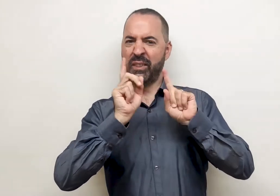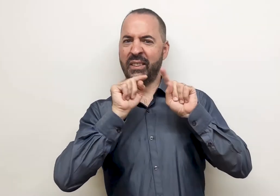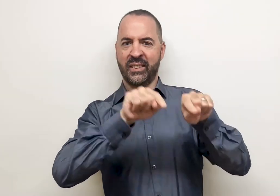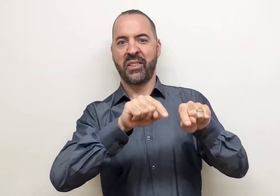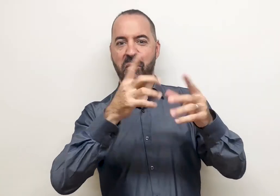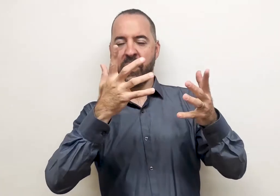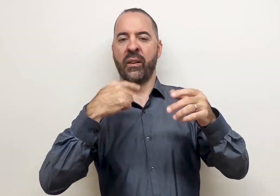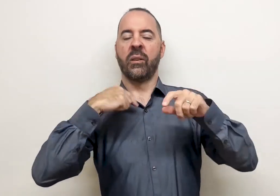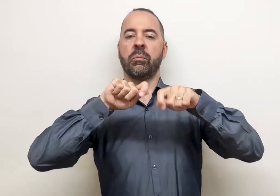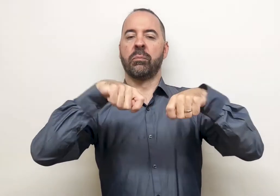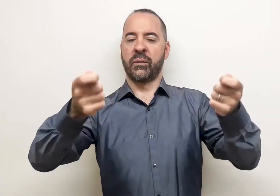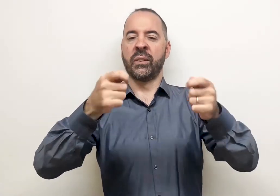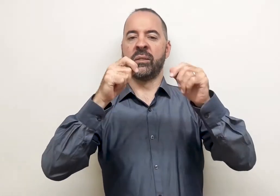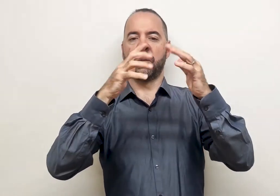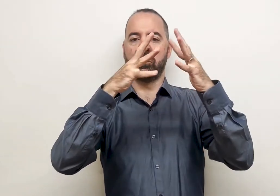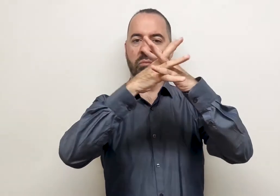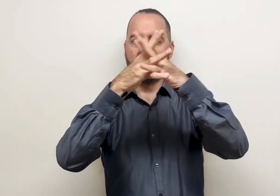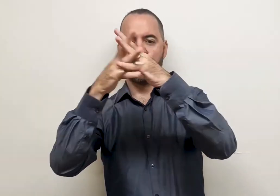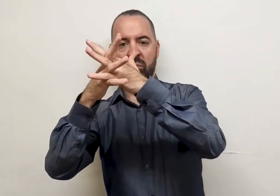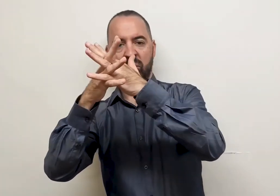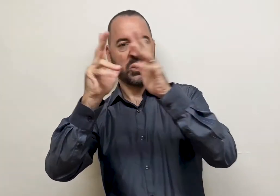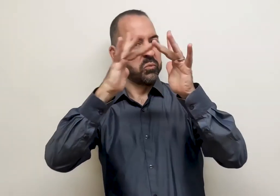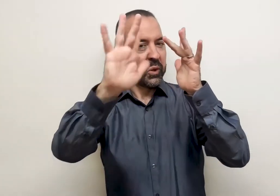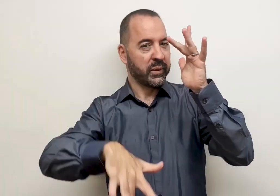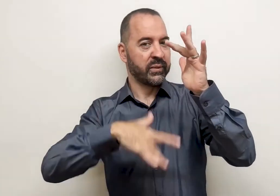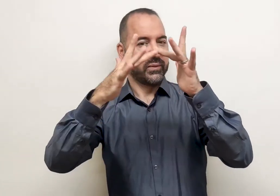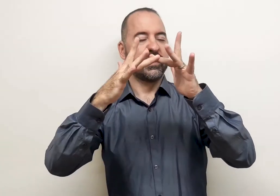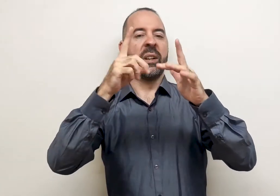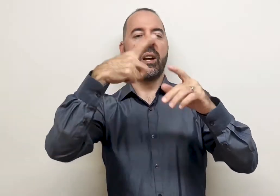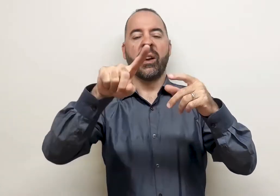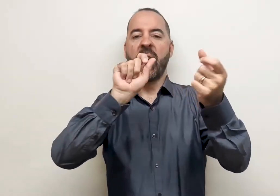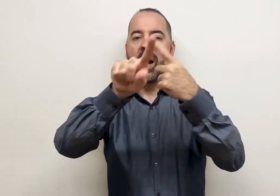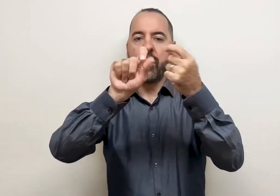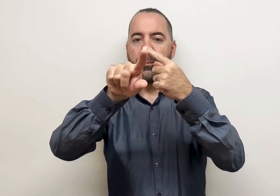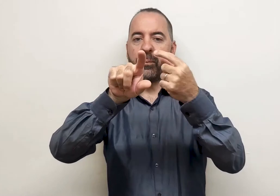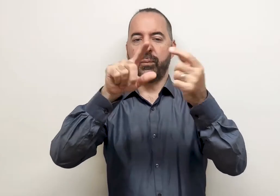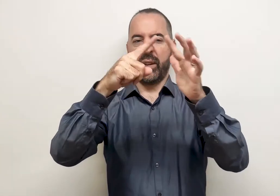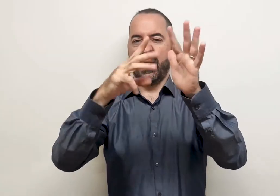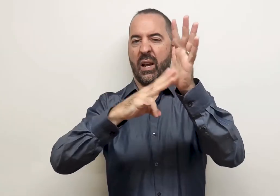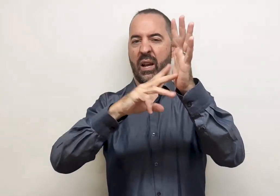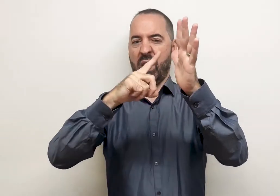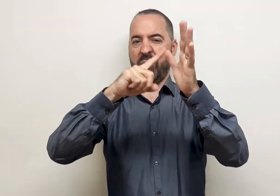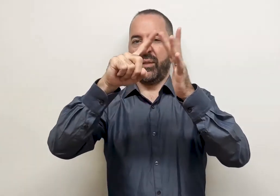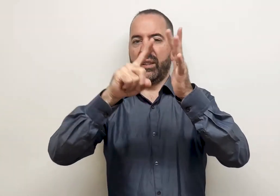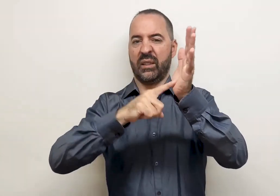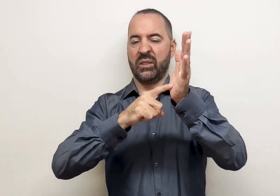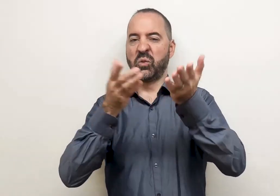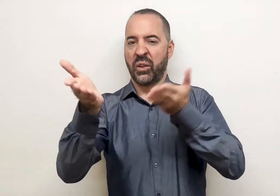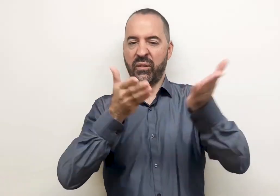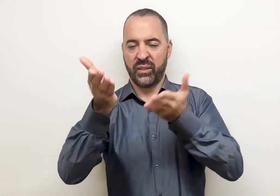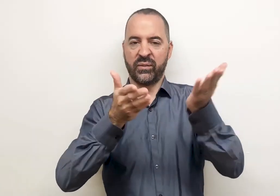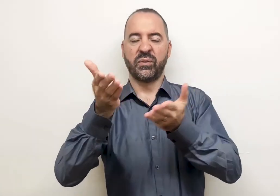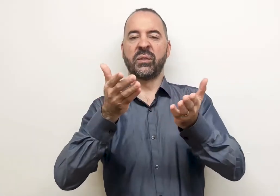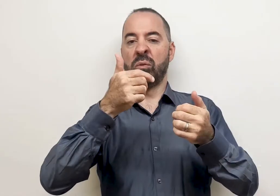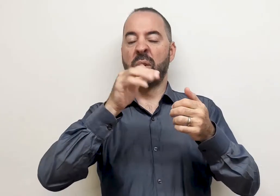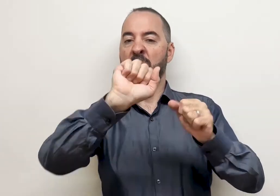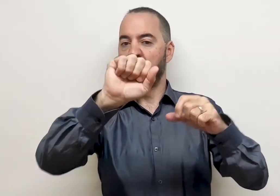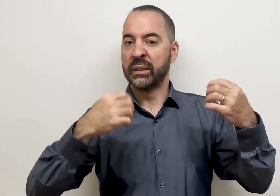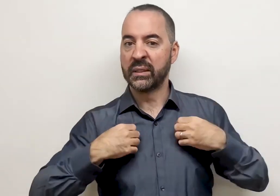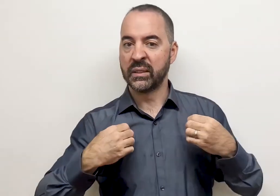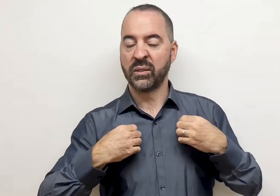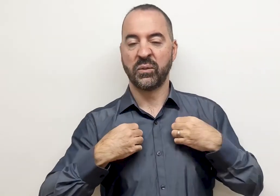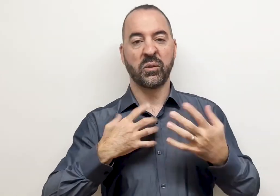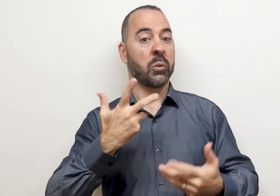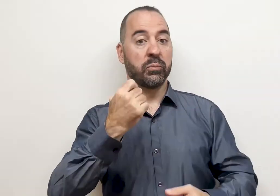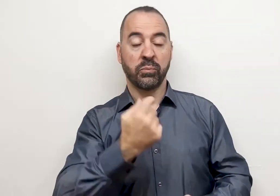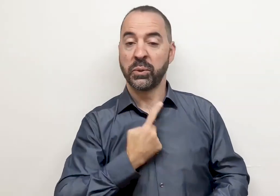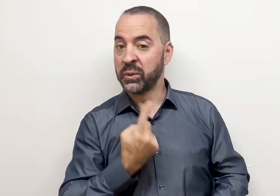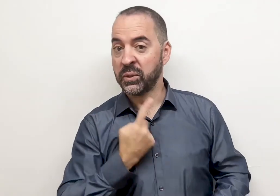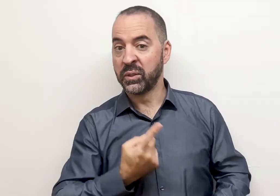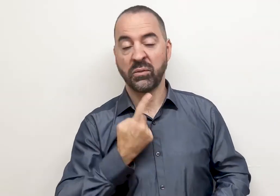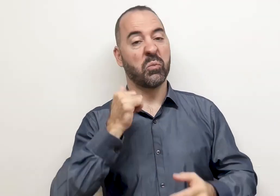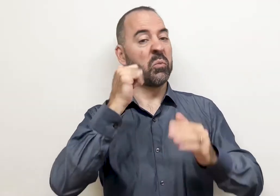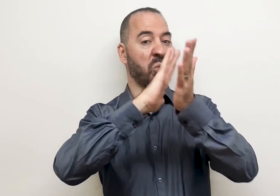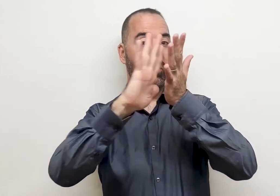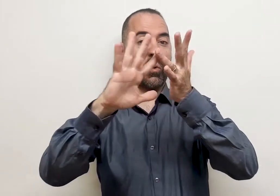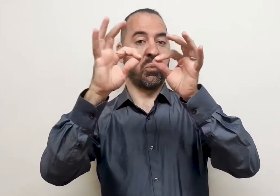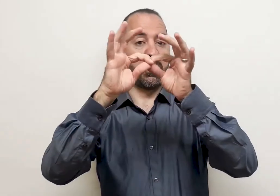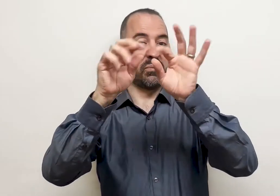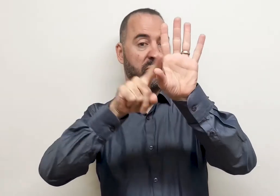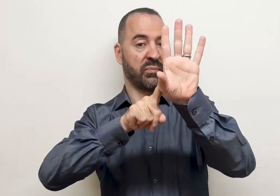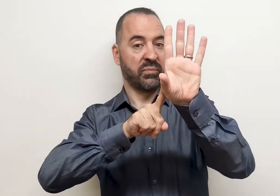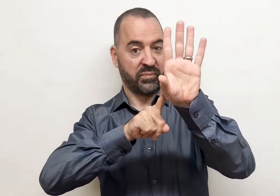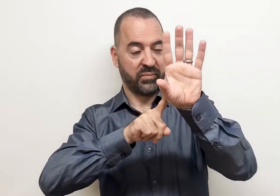which provides website hosting and email services for business, personal or hobby use.